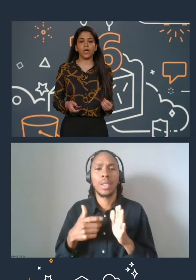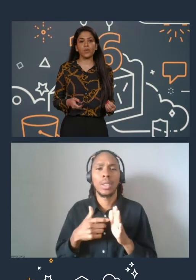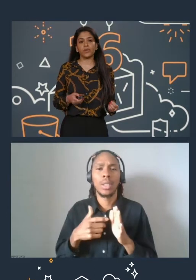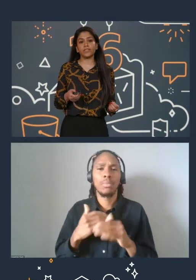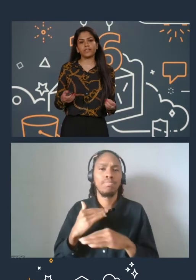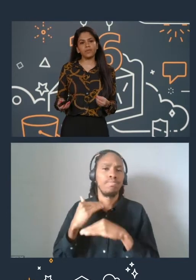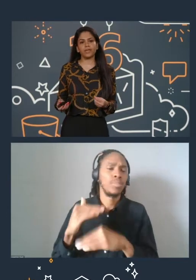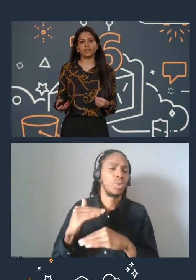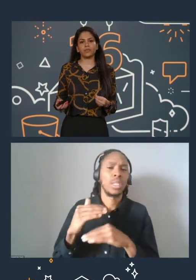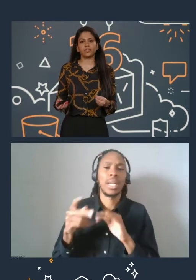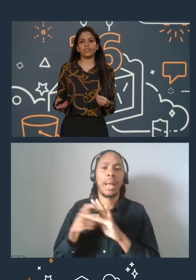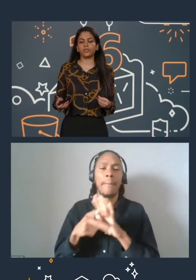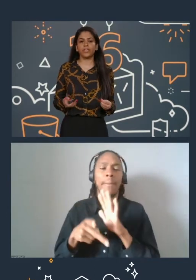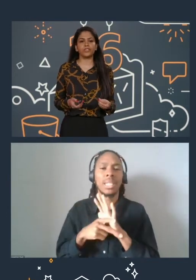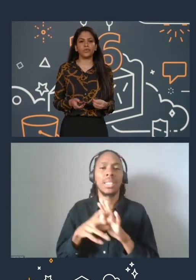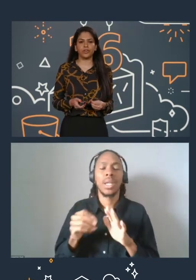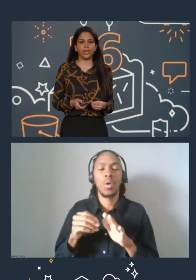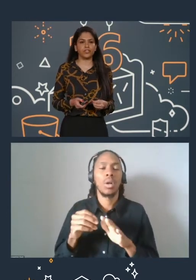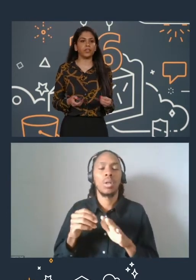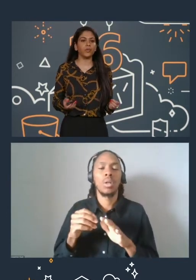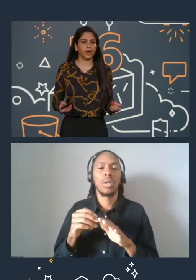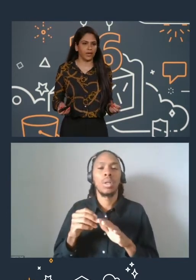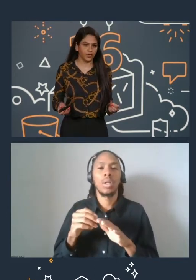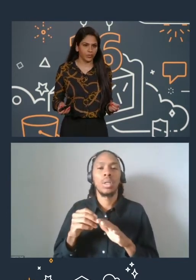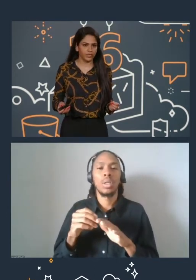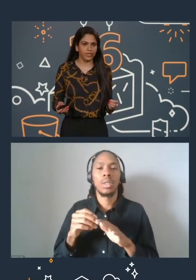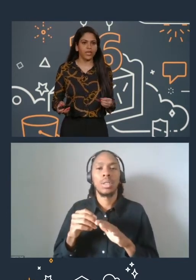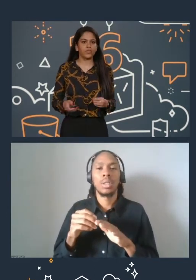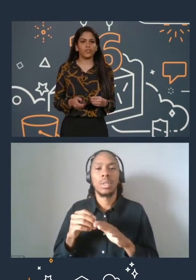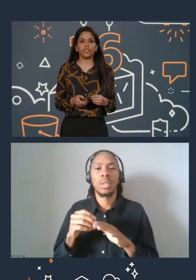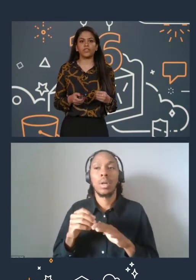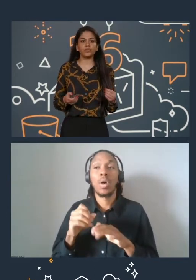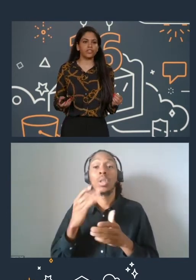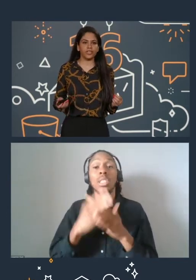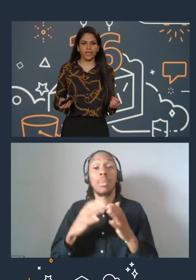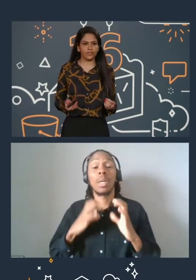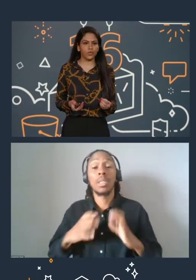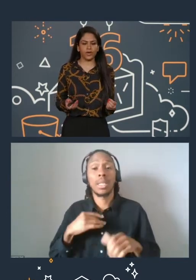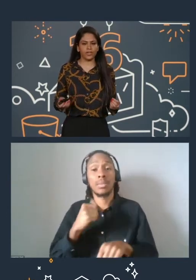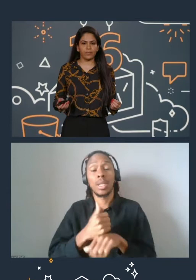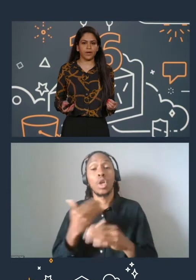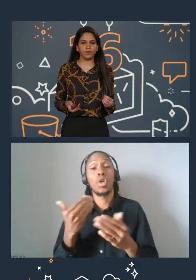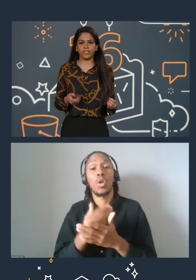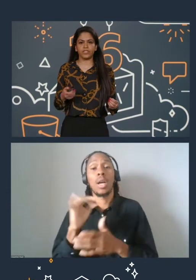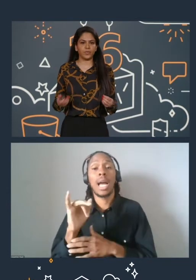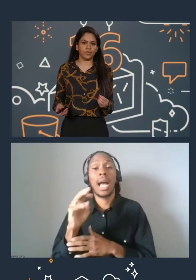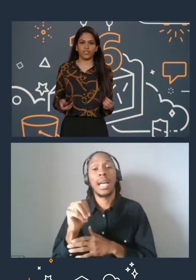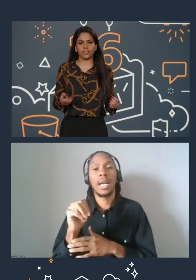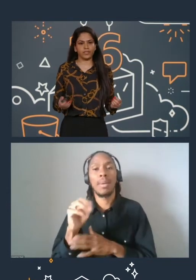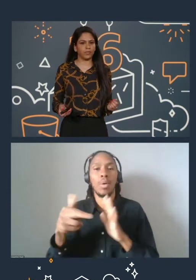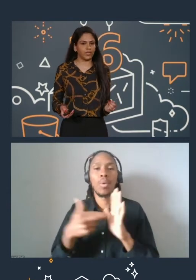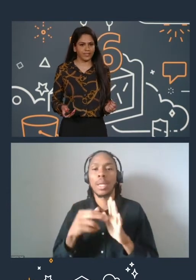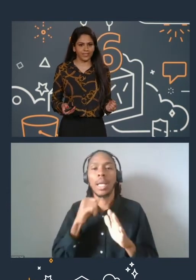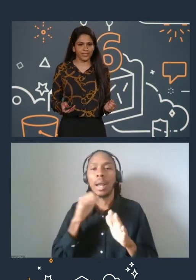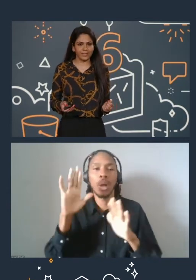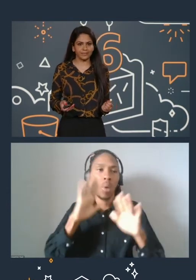versus some customers who like to create new IAM rules. So they don't really have to worry about these permissions and policies.